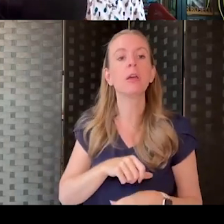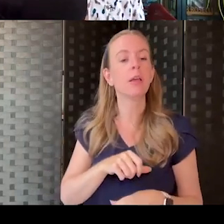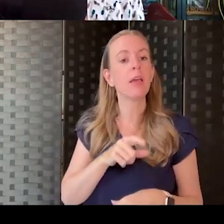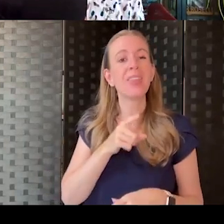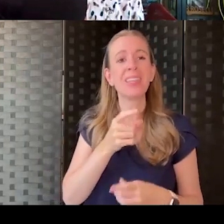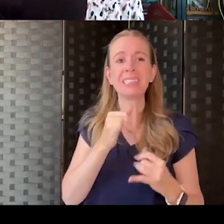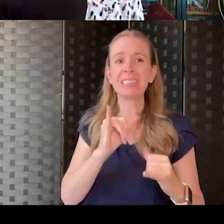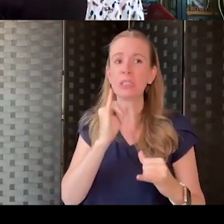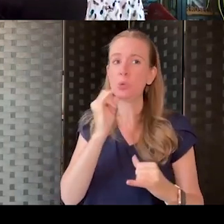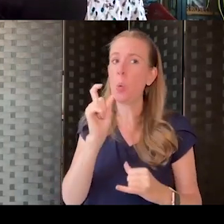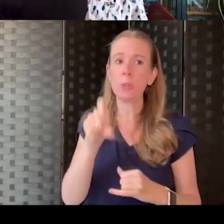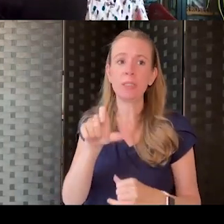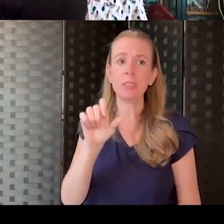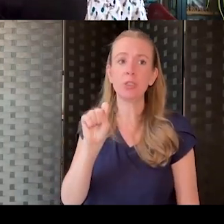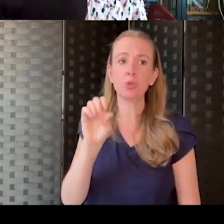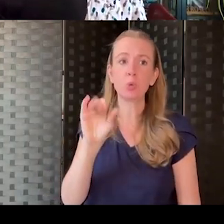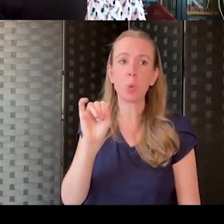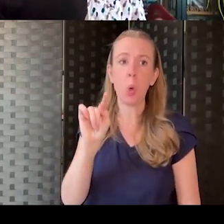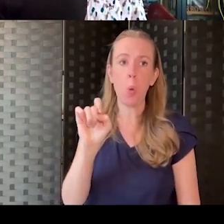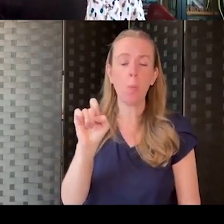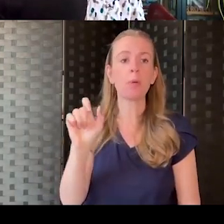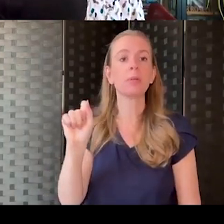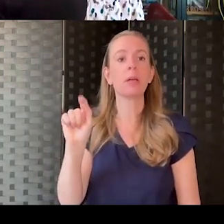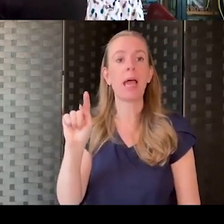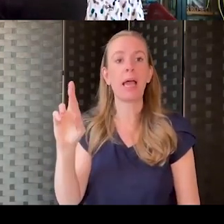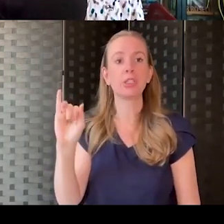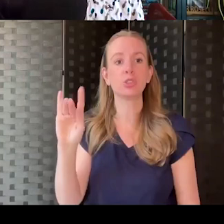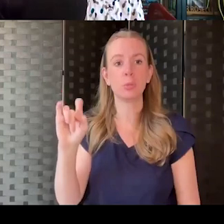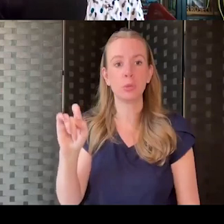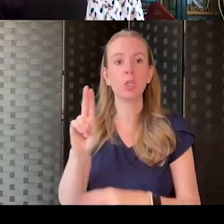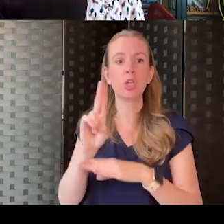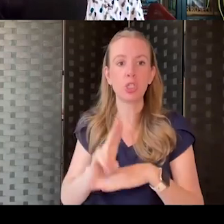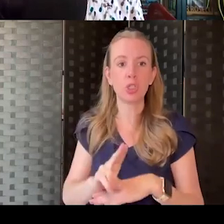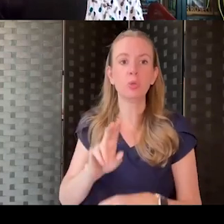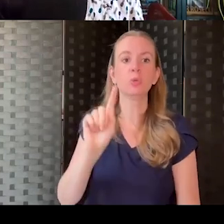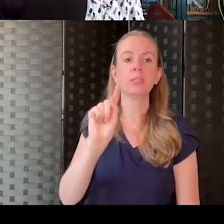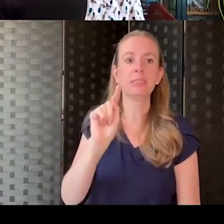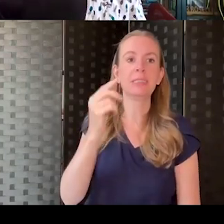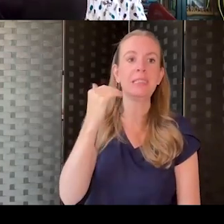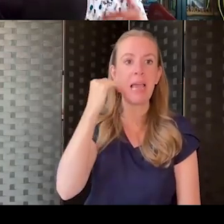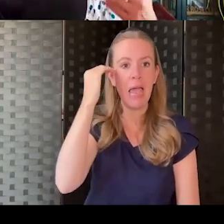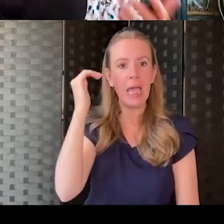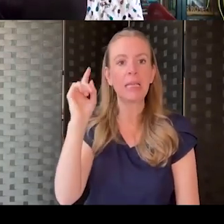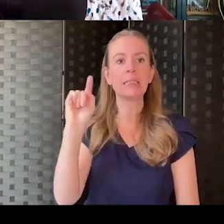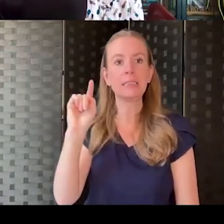need a scope attribute. Use thead, tfoot, tbody, and colgroup as you would for a simple table,